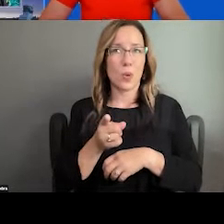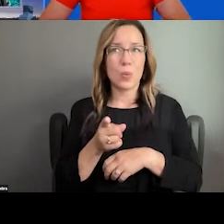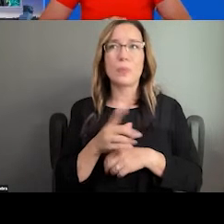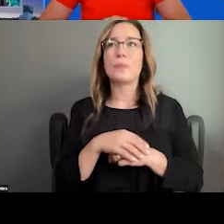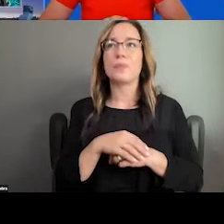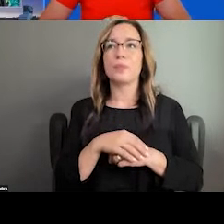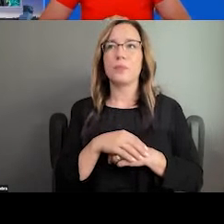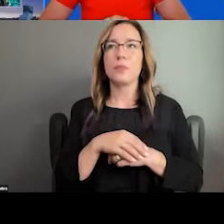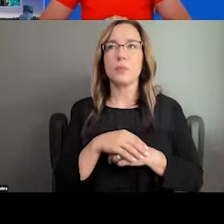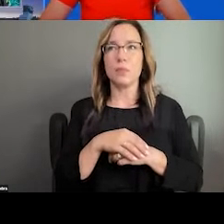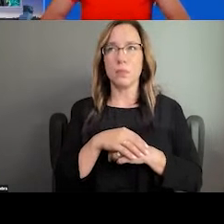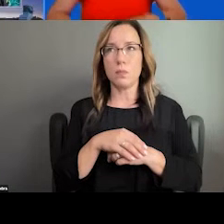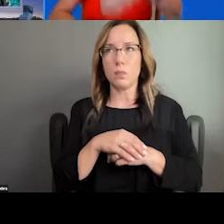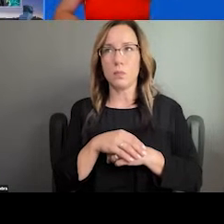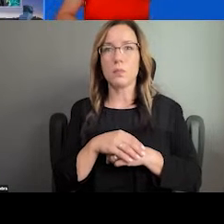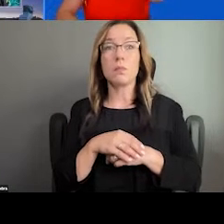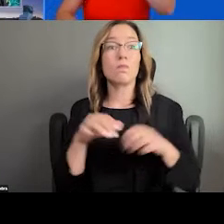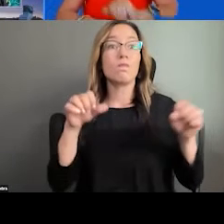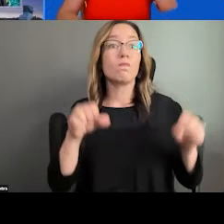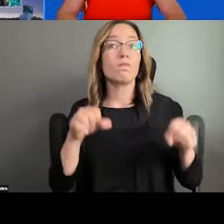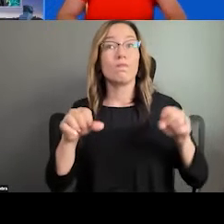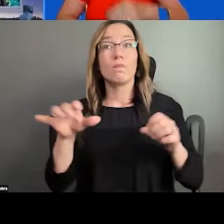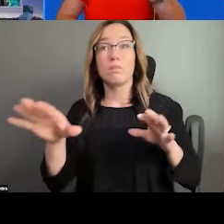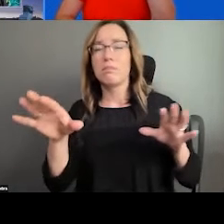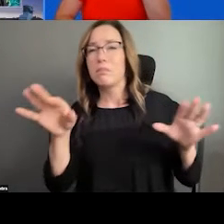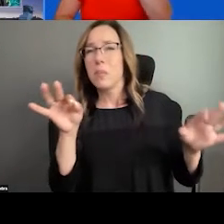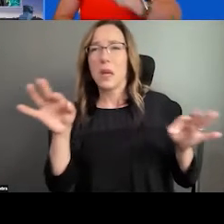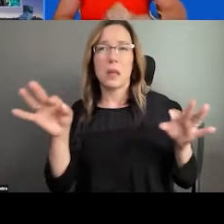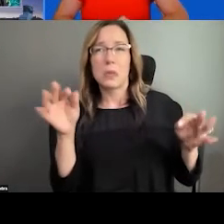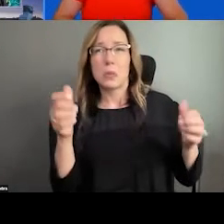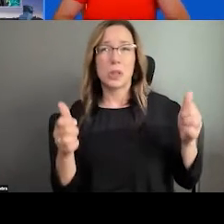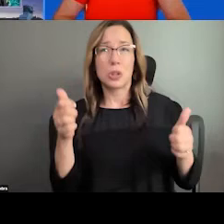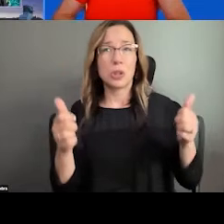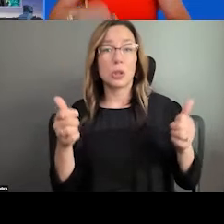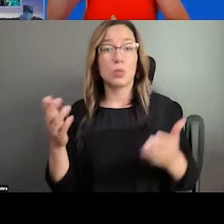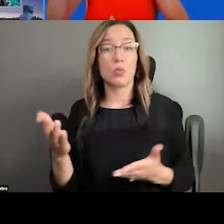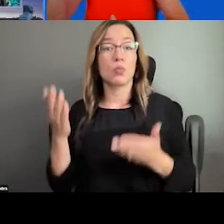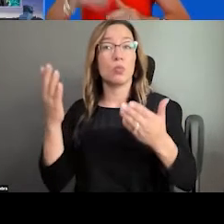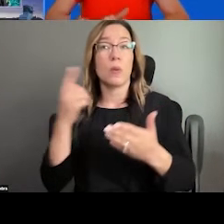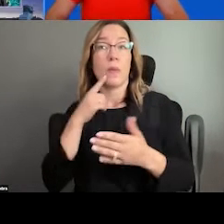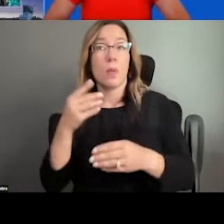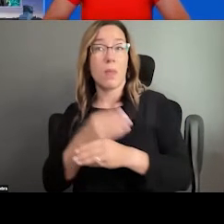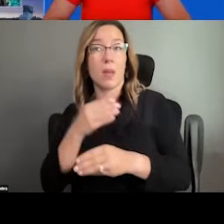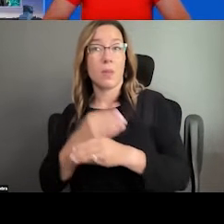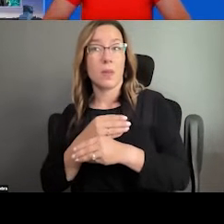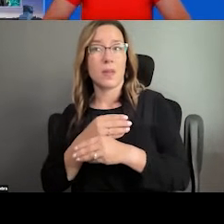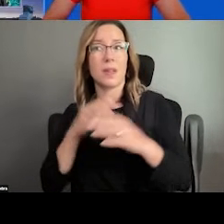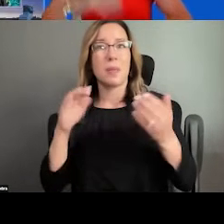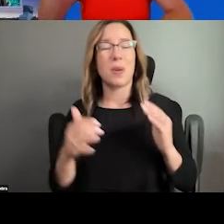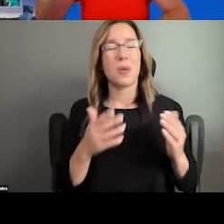be able to pick between a proposal from mathematics to a proposal from engineering,